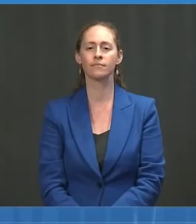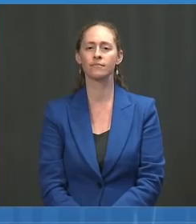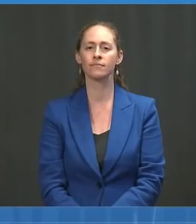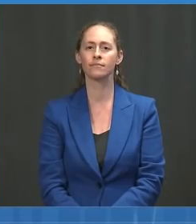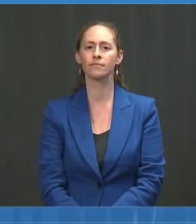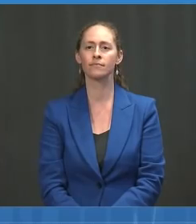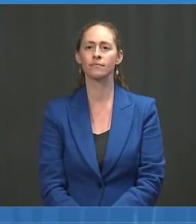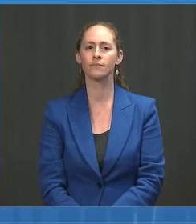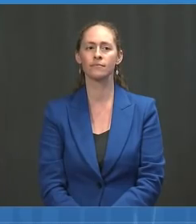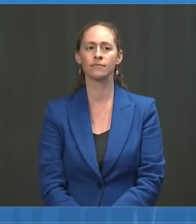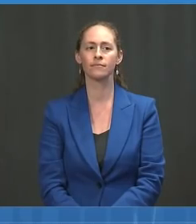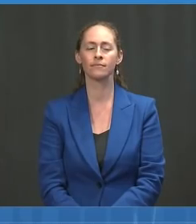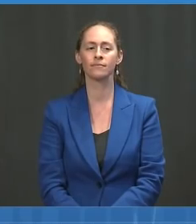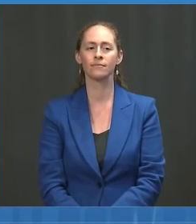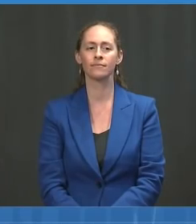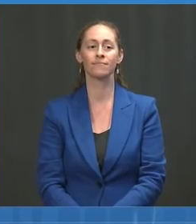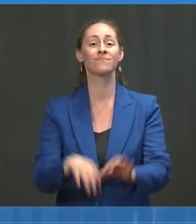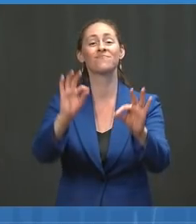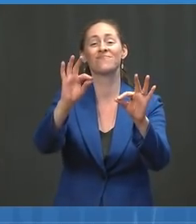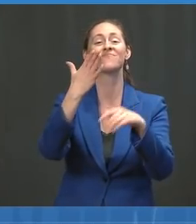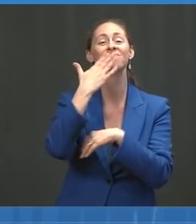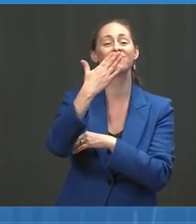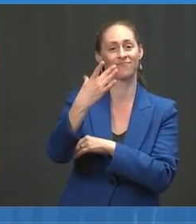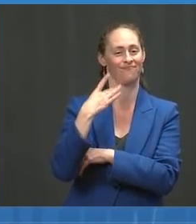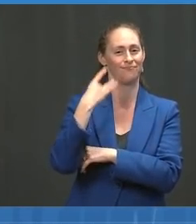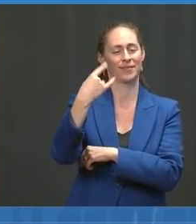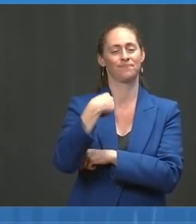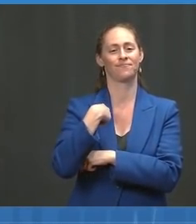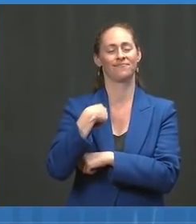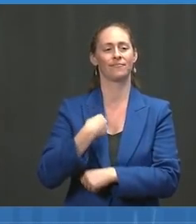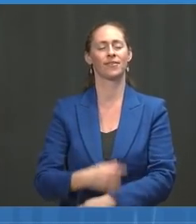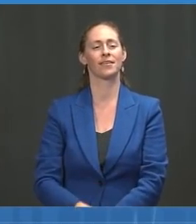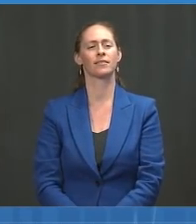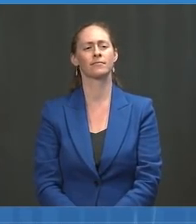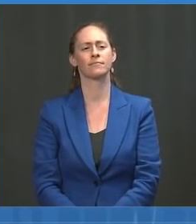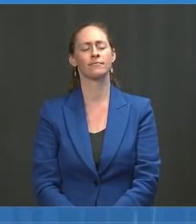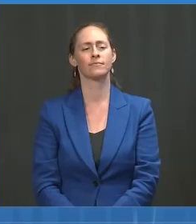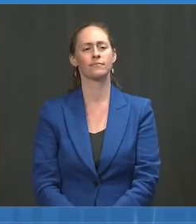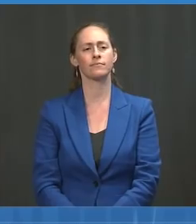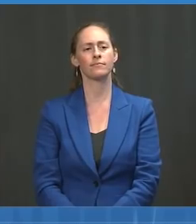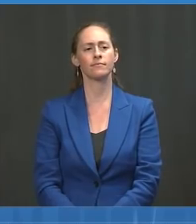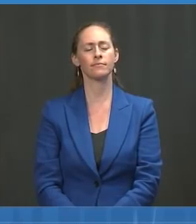The Press: Thanks so much for taking my question. I wanted to ask a little bit about the CDC recommendation